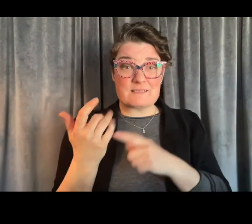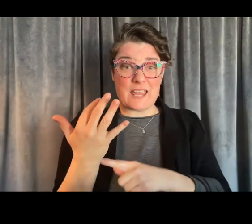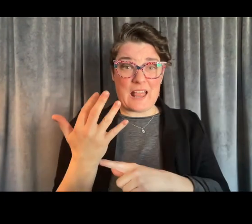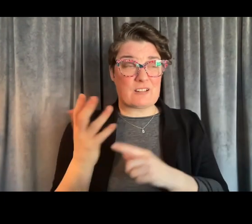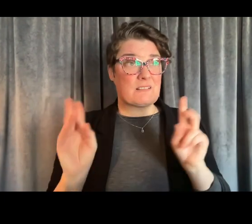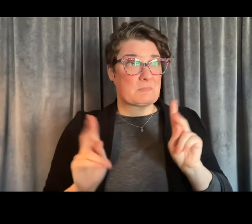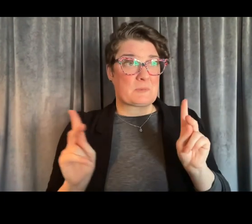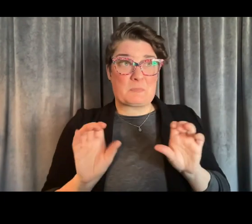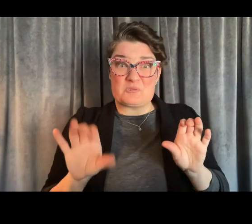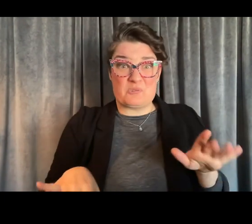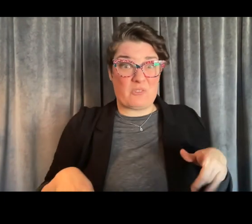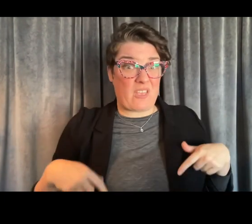doing for thousands of years.